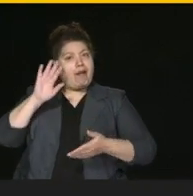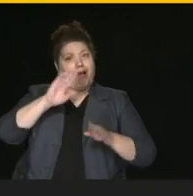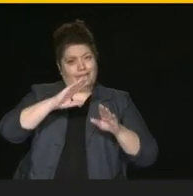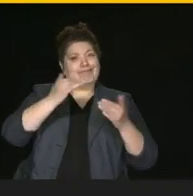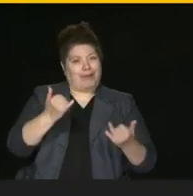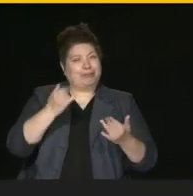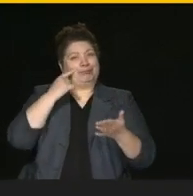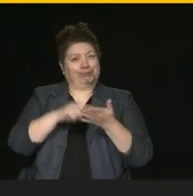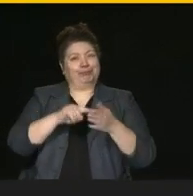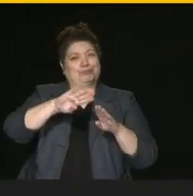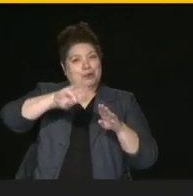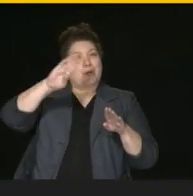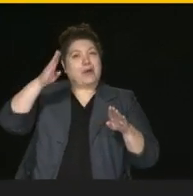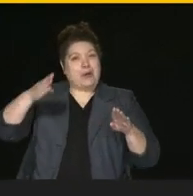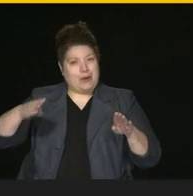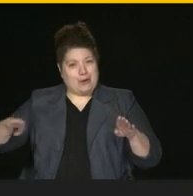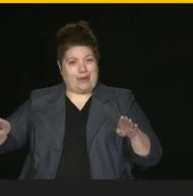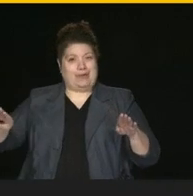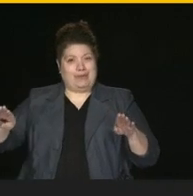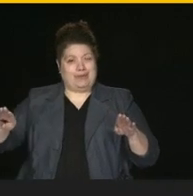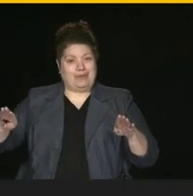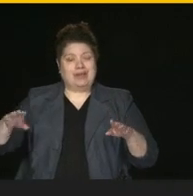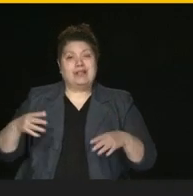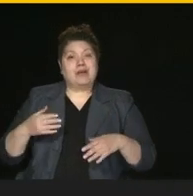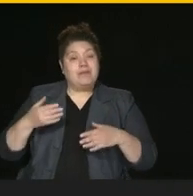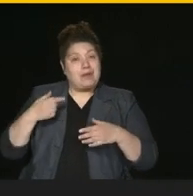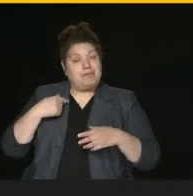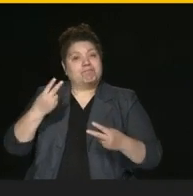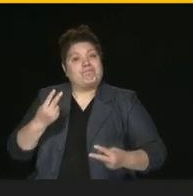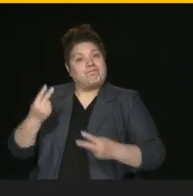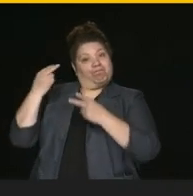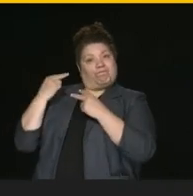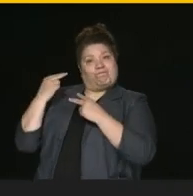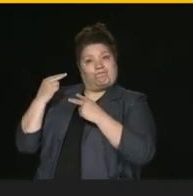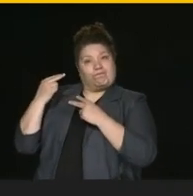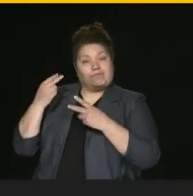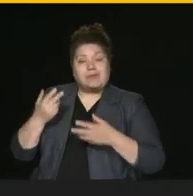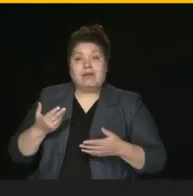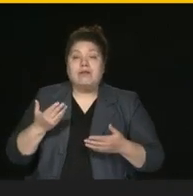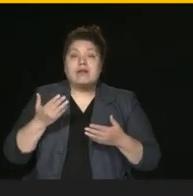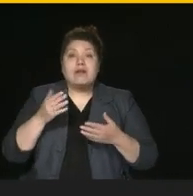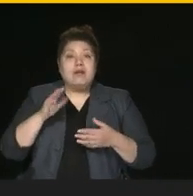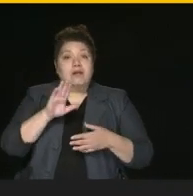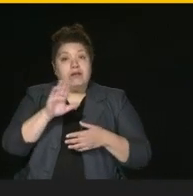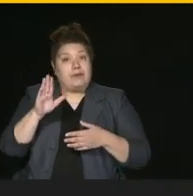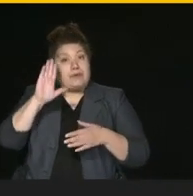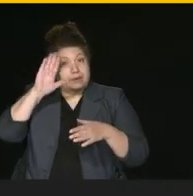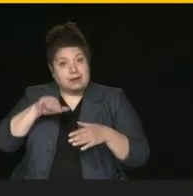ABLE TO SEE THAT YOU'RE ON THE DOWNWARD CURVE, AND AFTER THAT